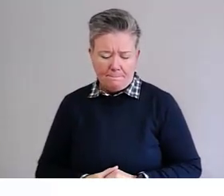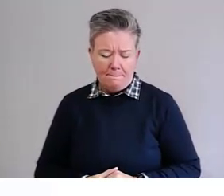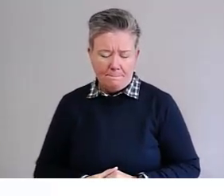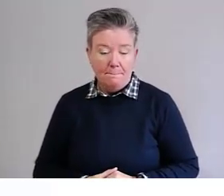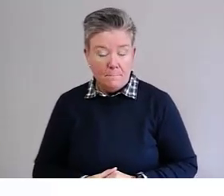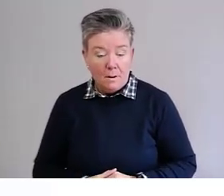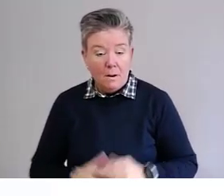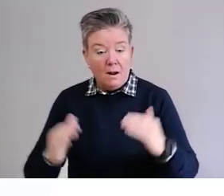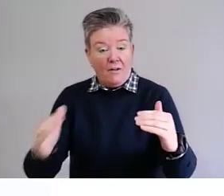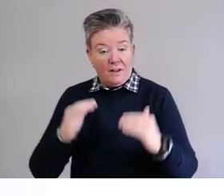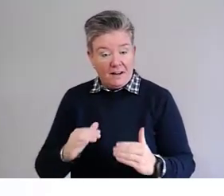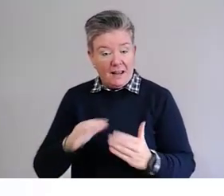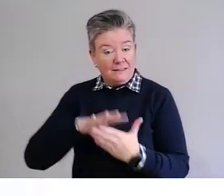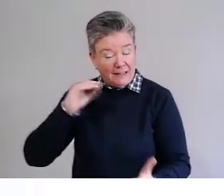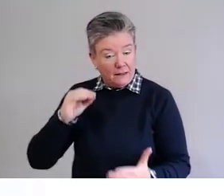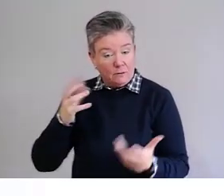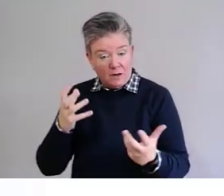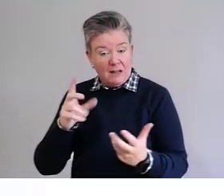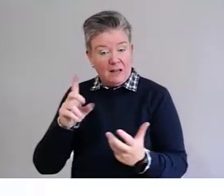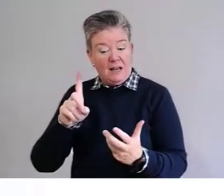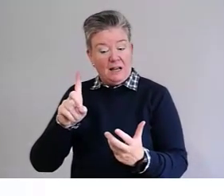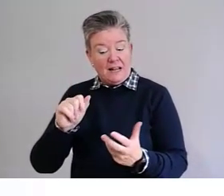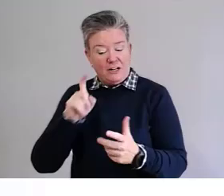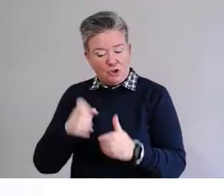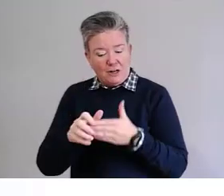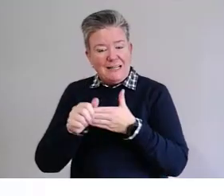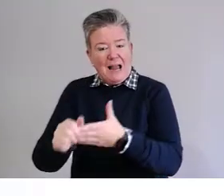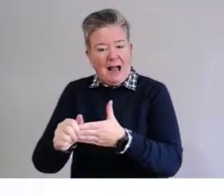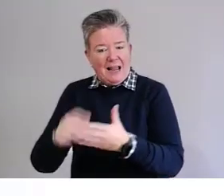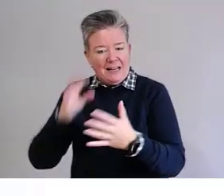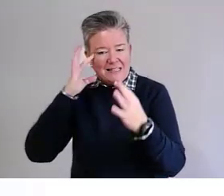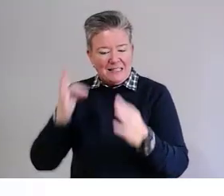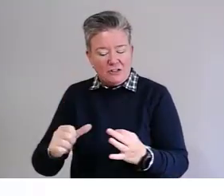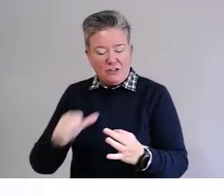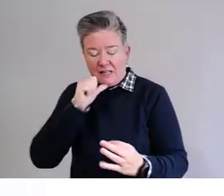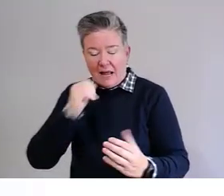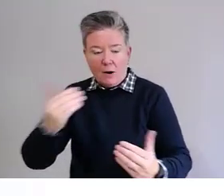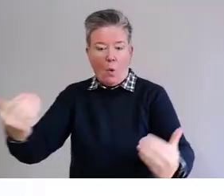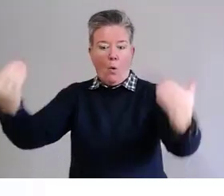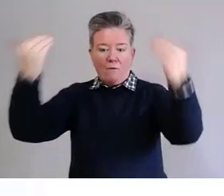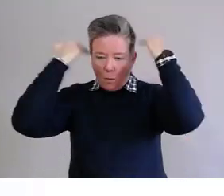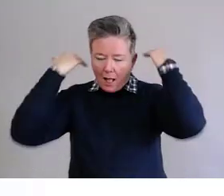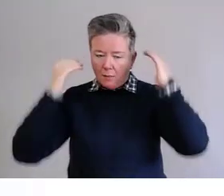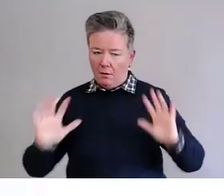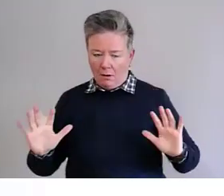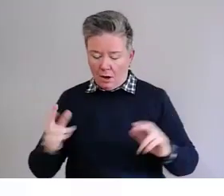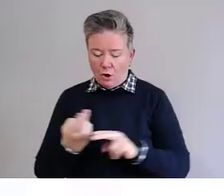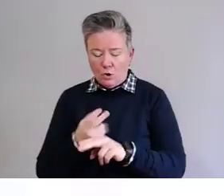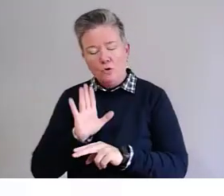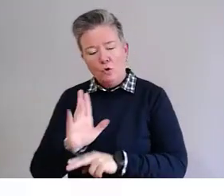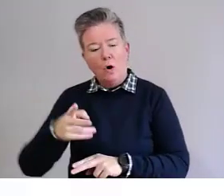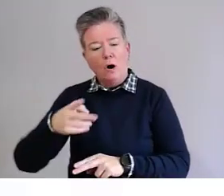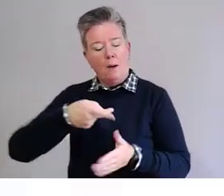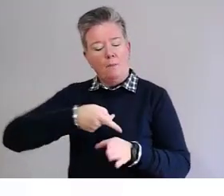The next key takeaway is that data should guide decisions, not overwhelm them. Use your professional judgment to present